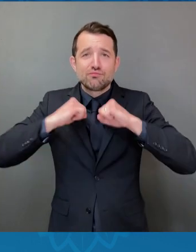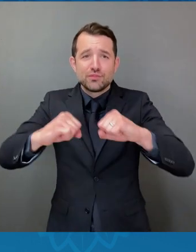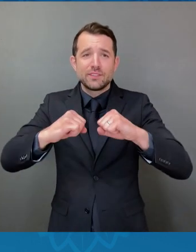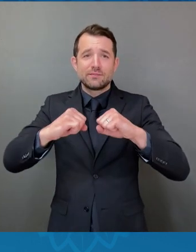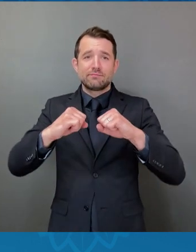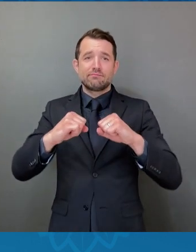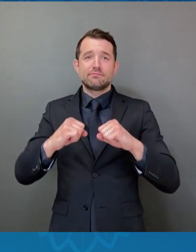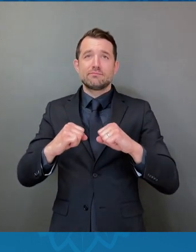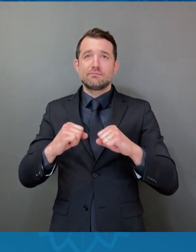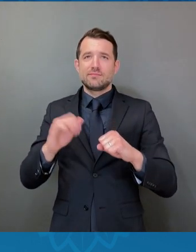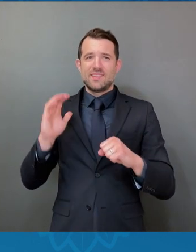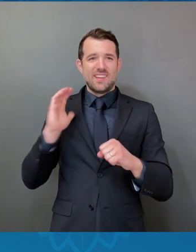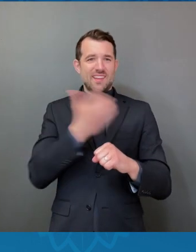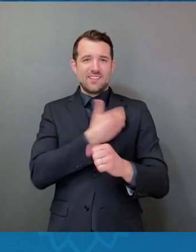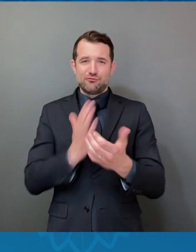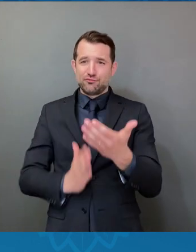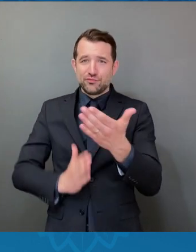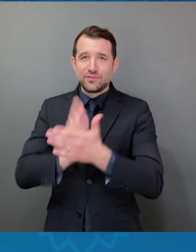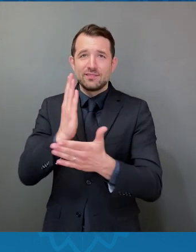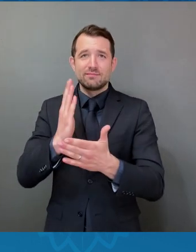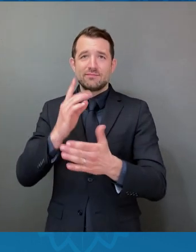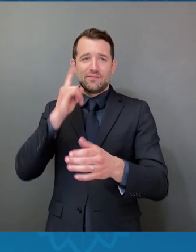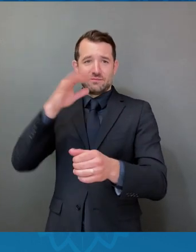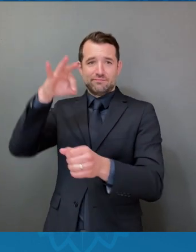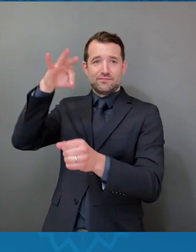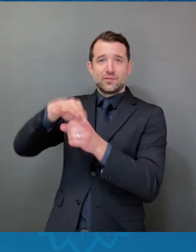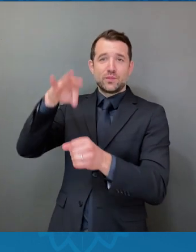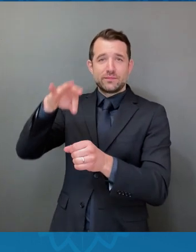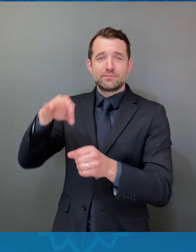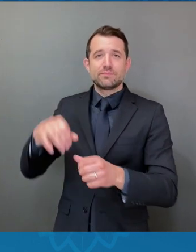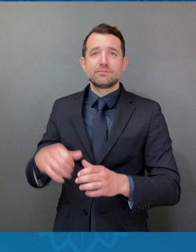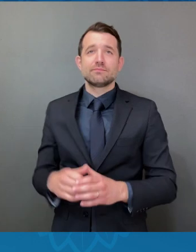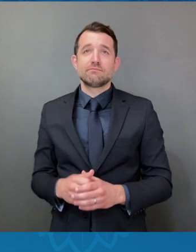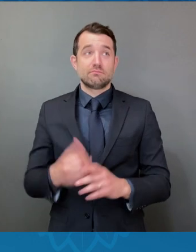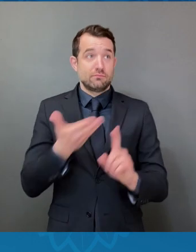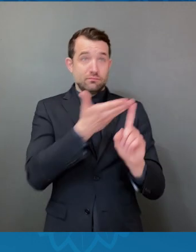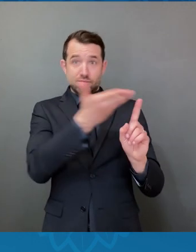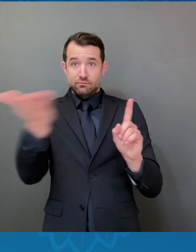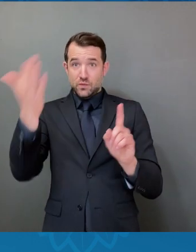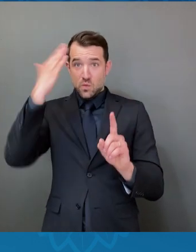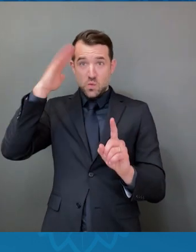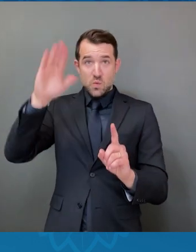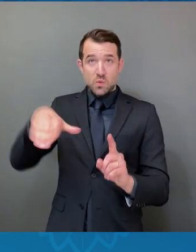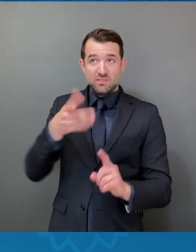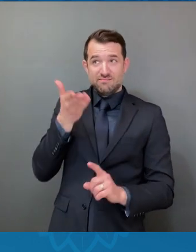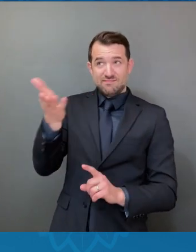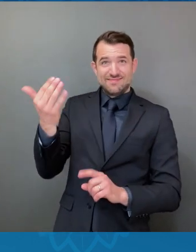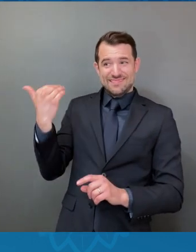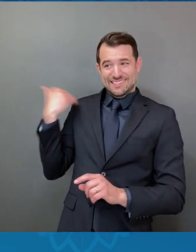As many of you know, and you were there earlier this month, I was in Selma, like so many of us,